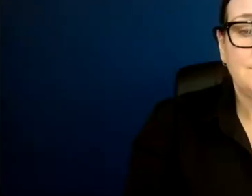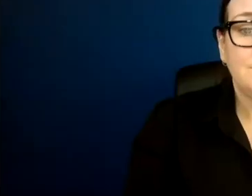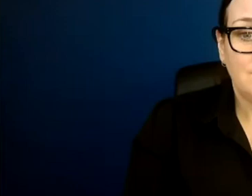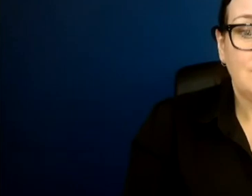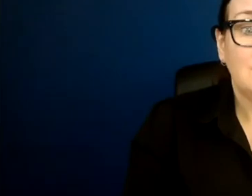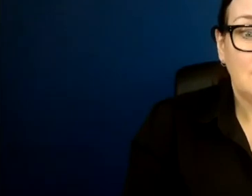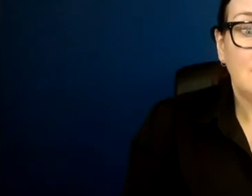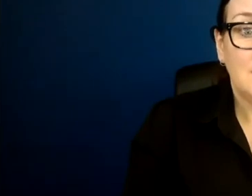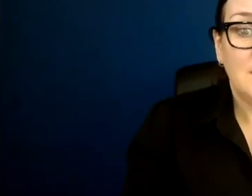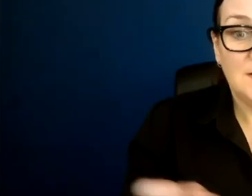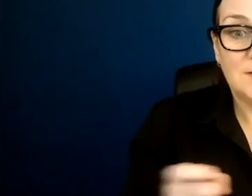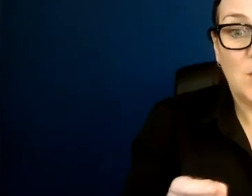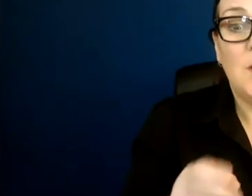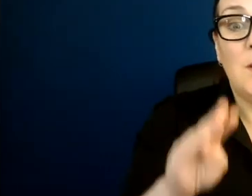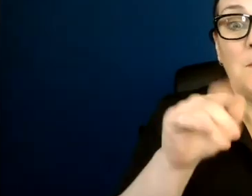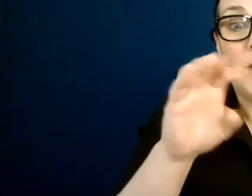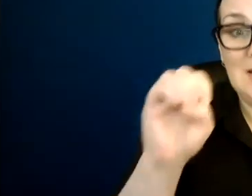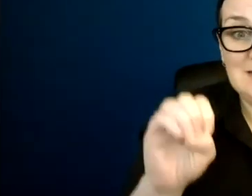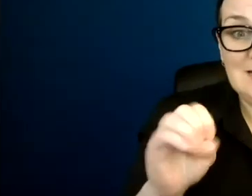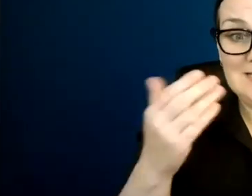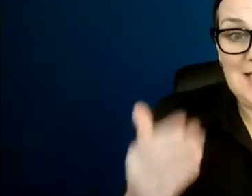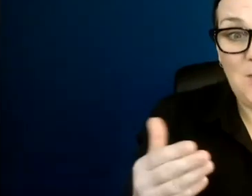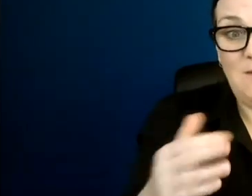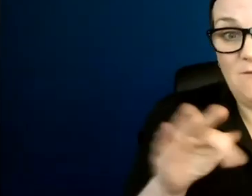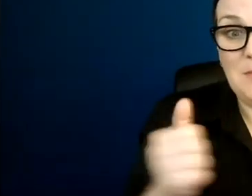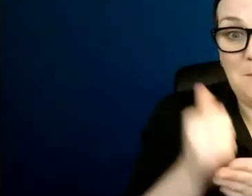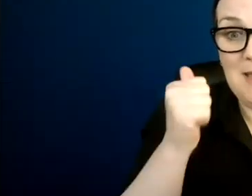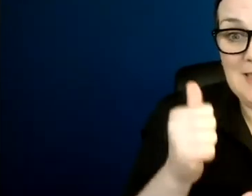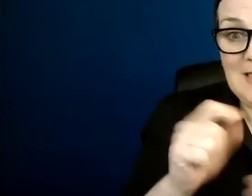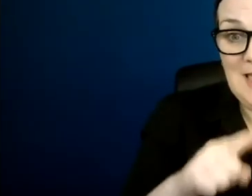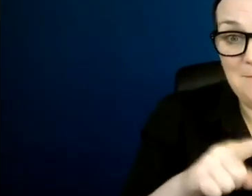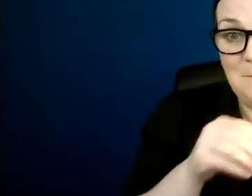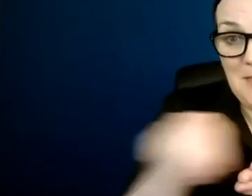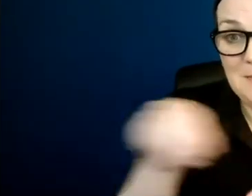you from the Banking and Payments Federation, so Bernice, the challenges and you hear some of them